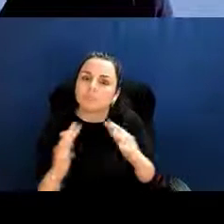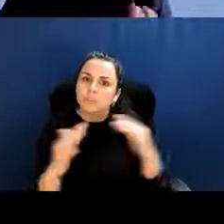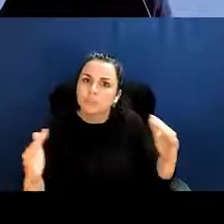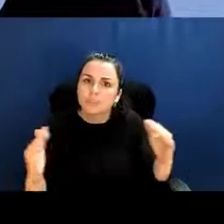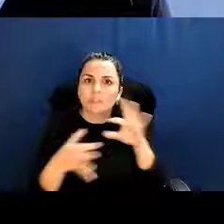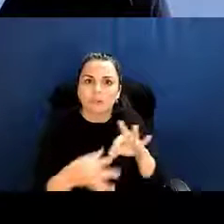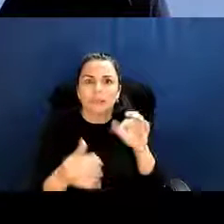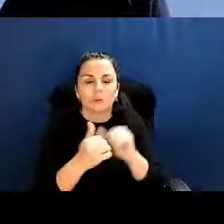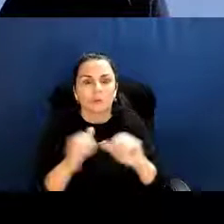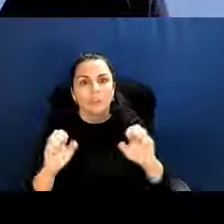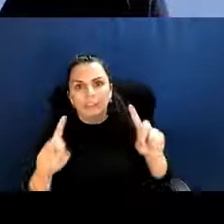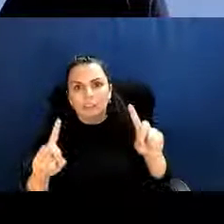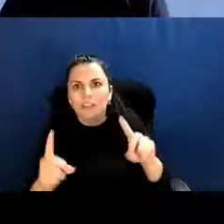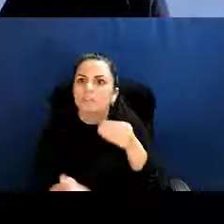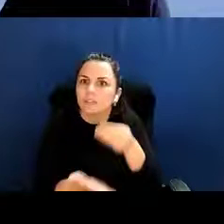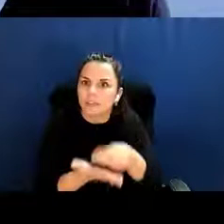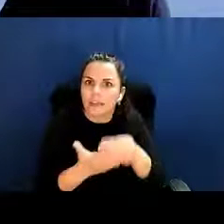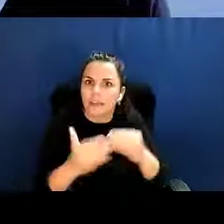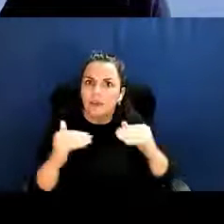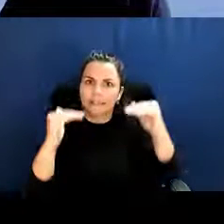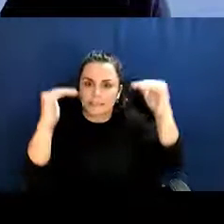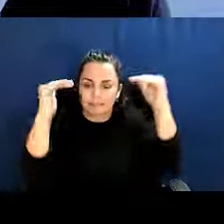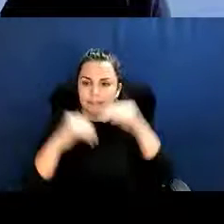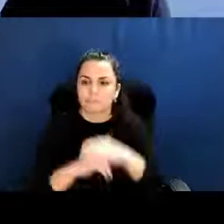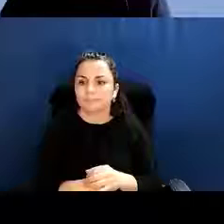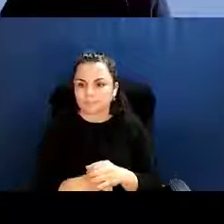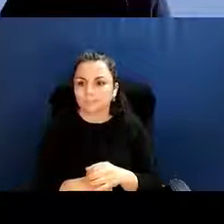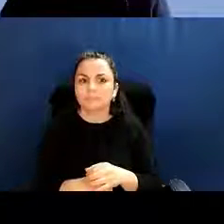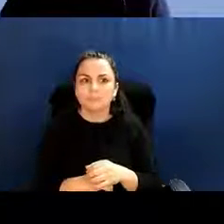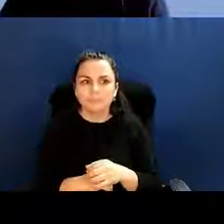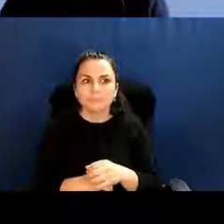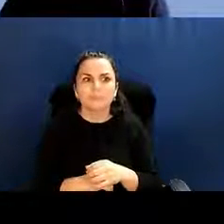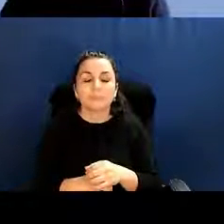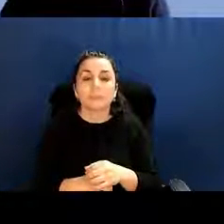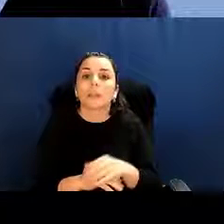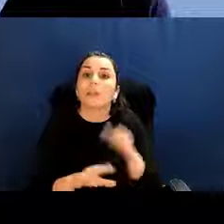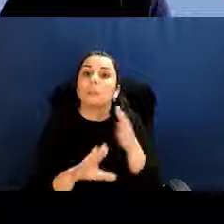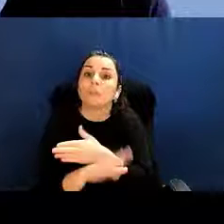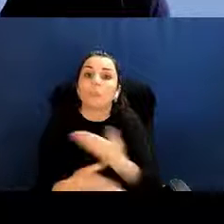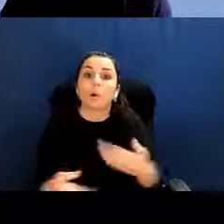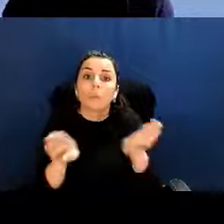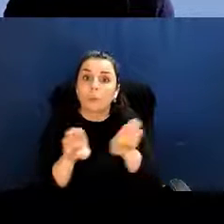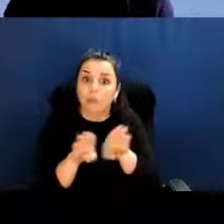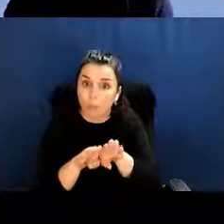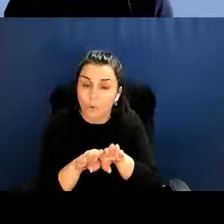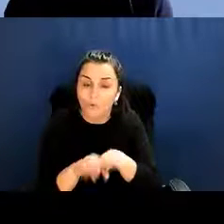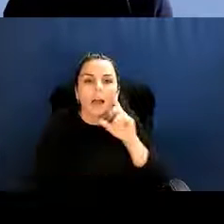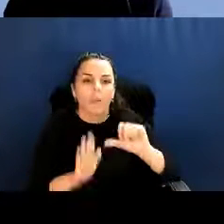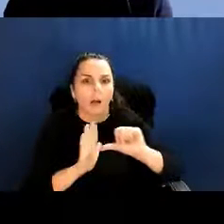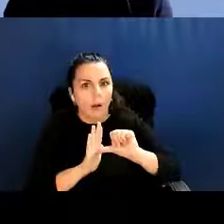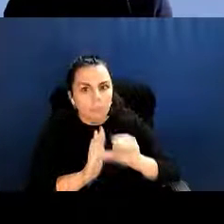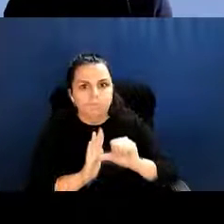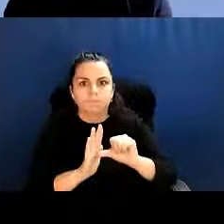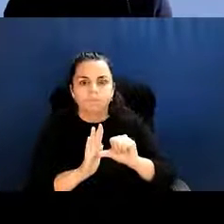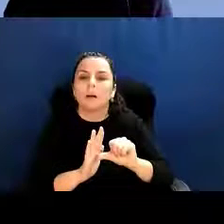So before we end, I also just really want to underline the role that researchers play in the protection